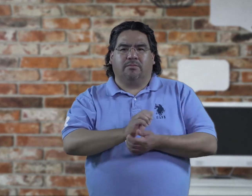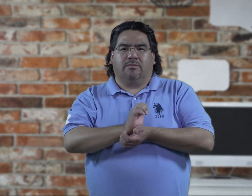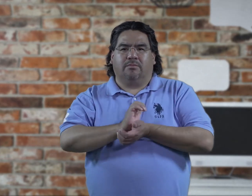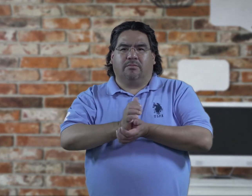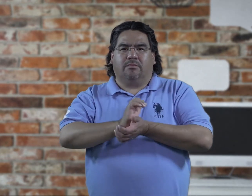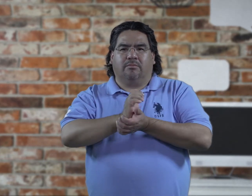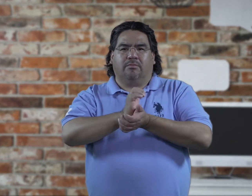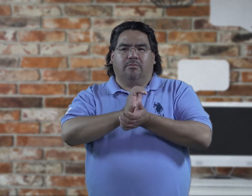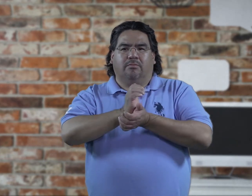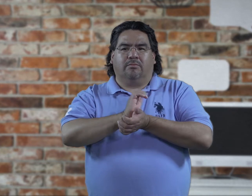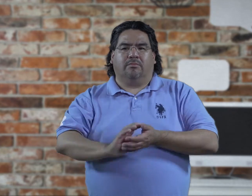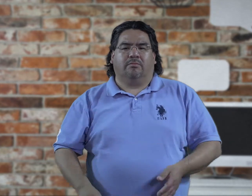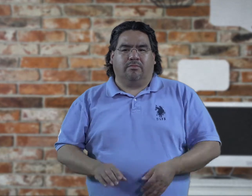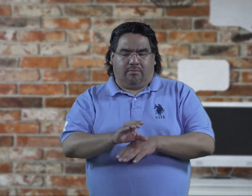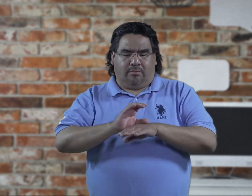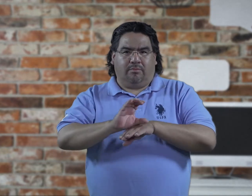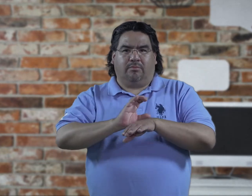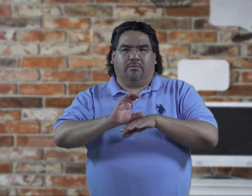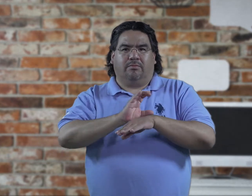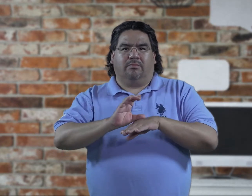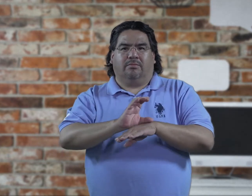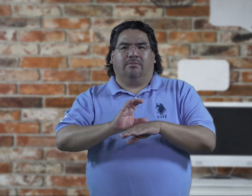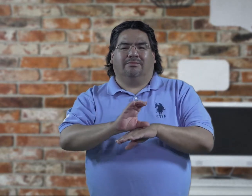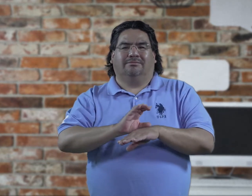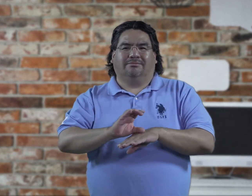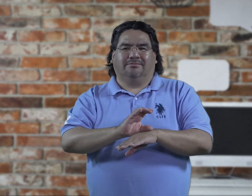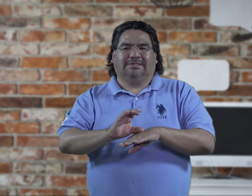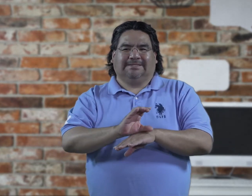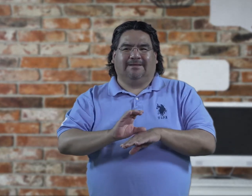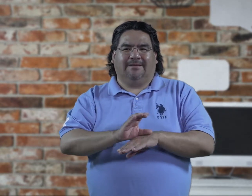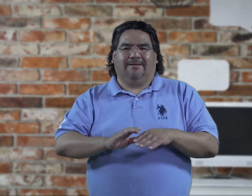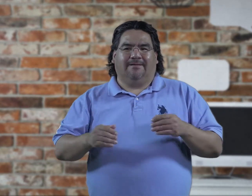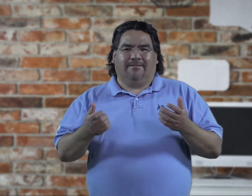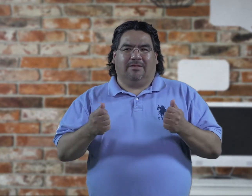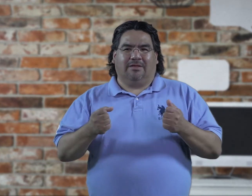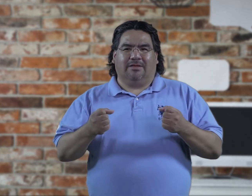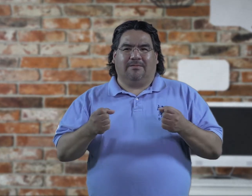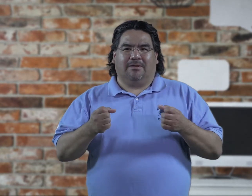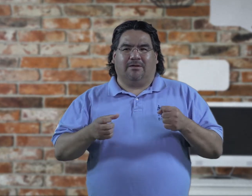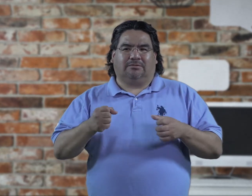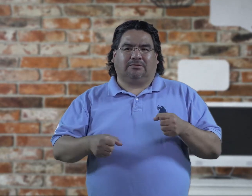Cheese Chocolate Milk